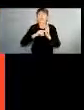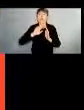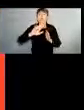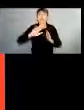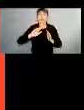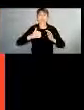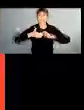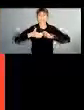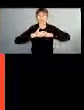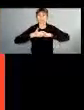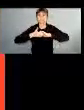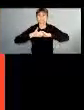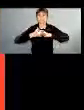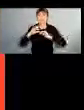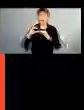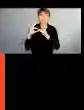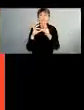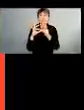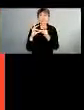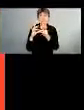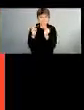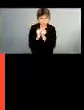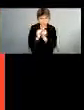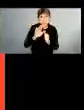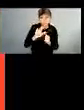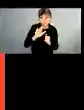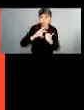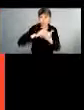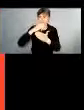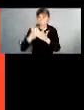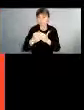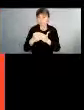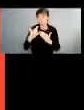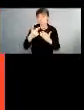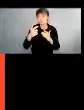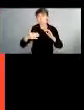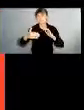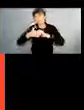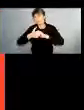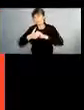related to your proposed project, whether it be the CVs or bios of your collaborators,